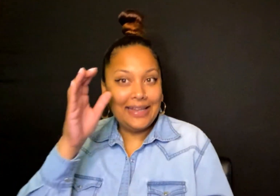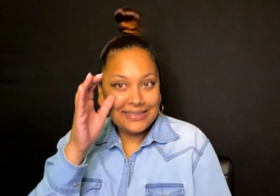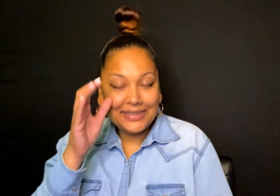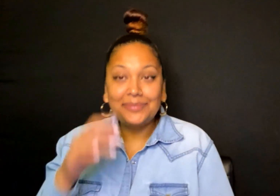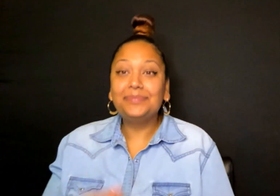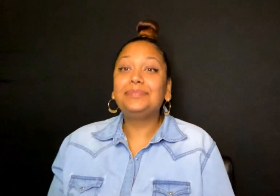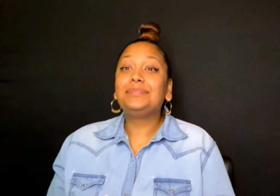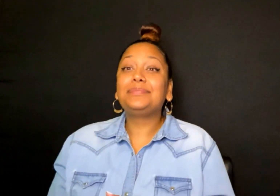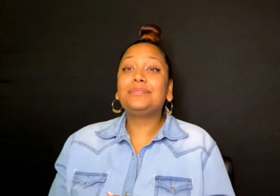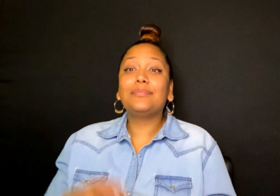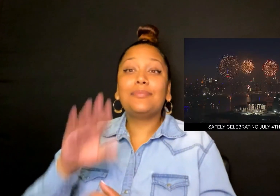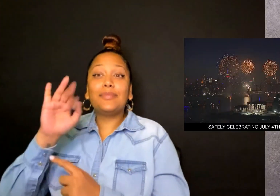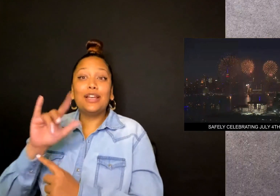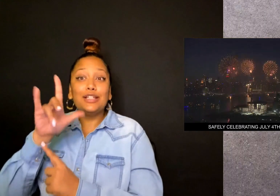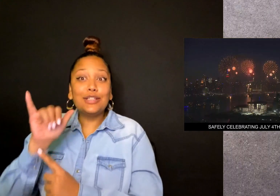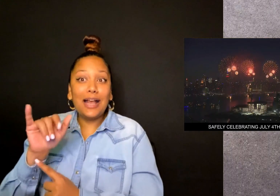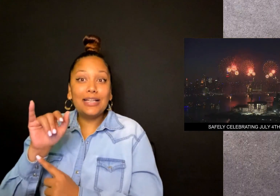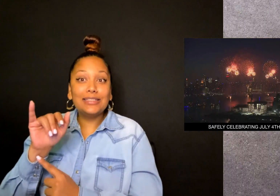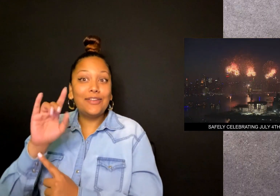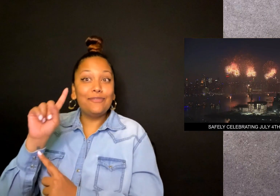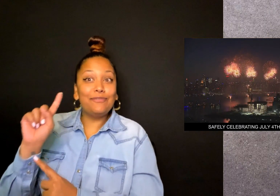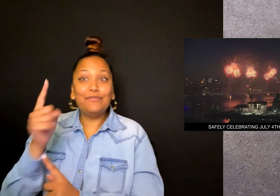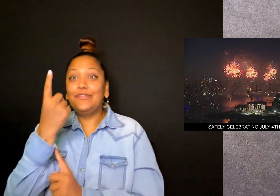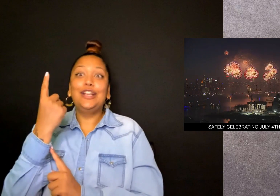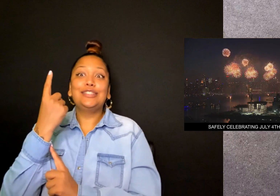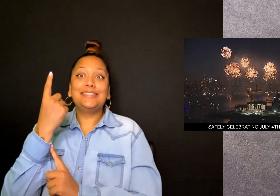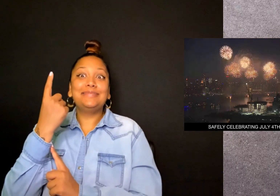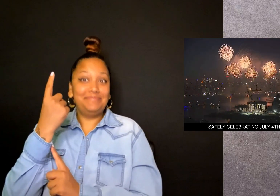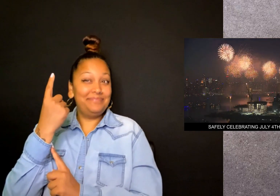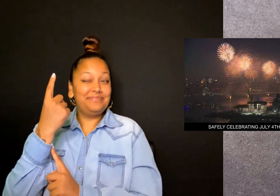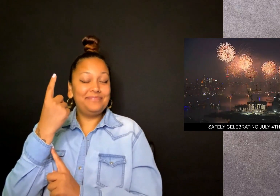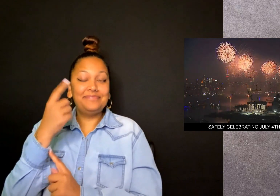okay listen up everyone today is July 1